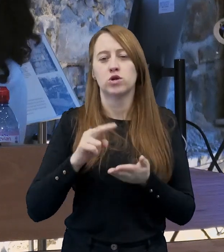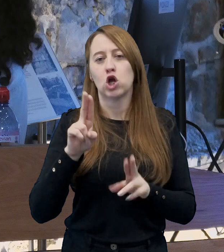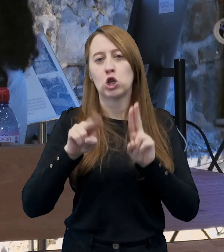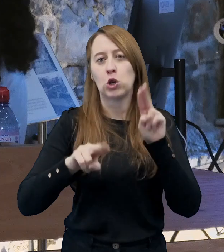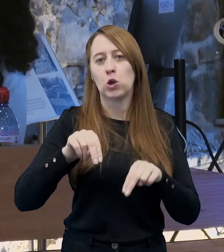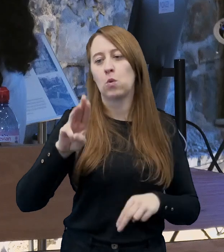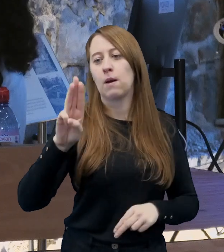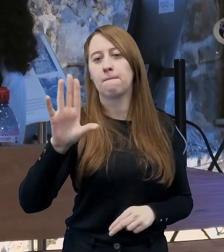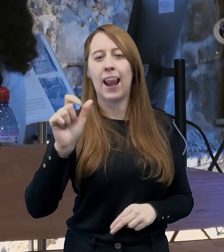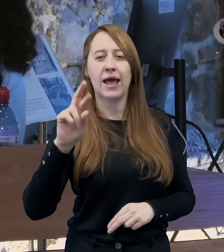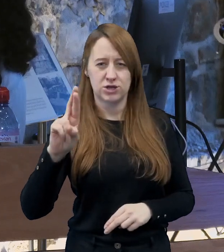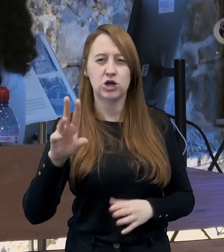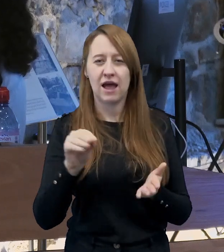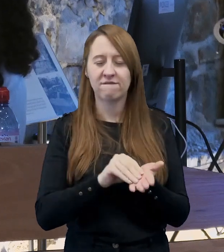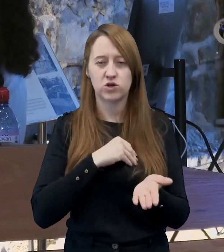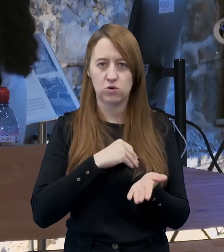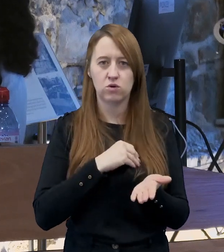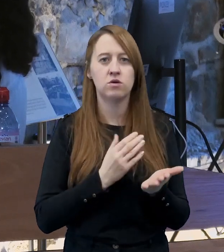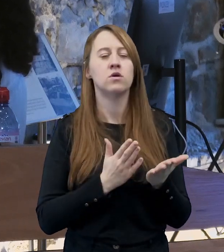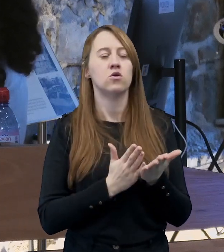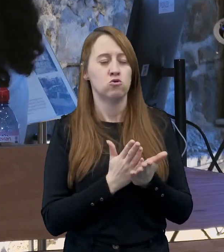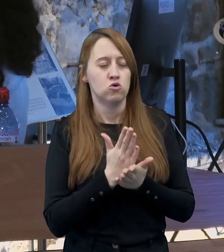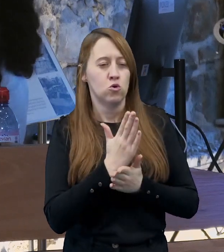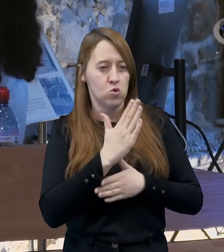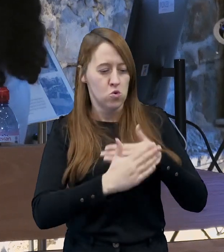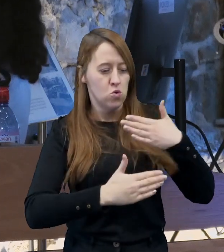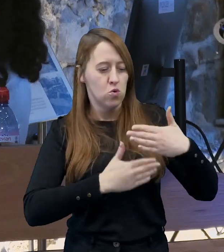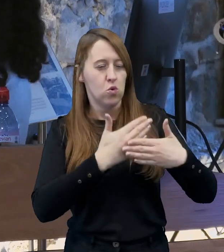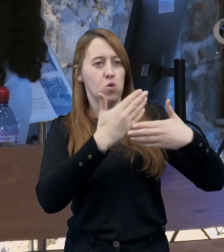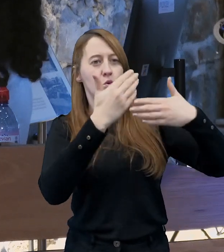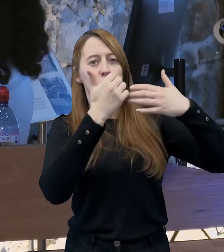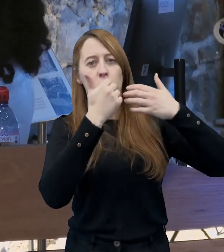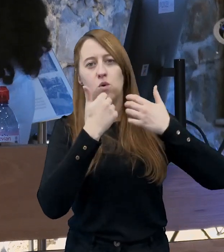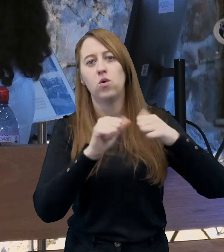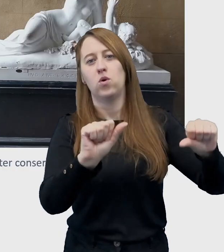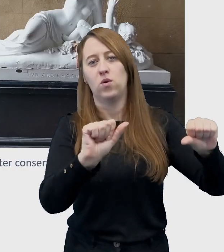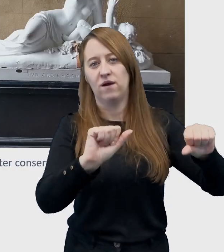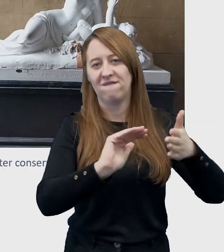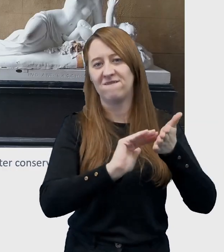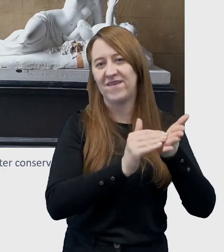But we got there and I managed to fix Bacchus' arms, fingers and the fingers of Ino as well.